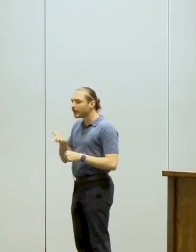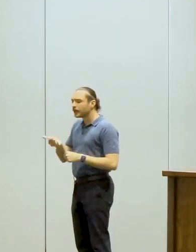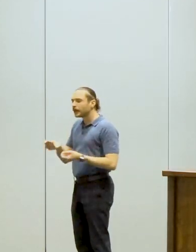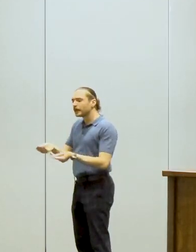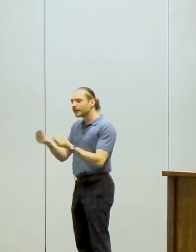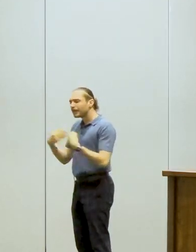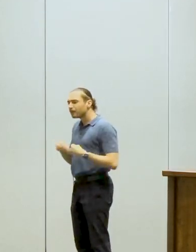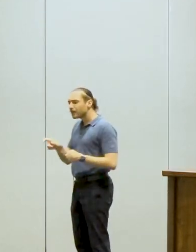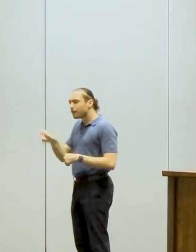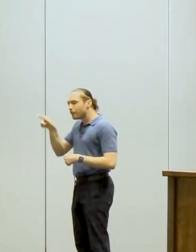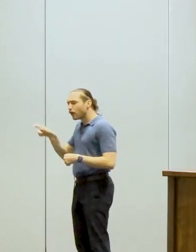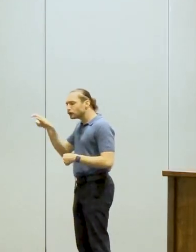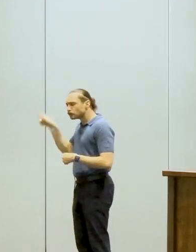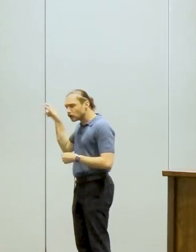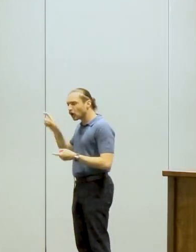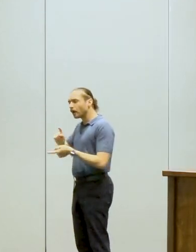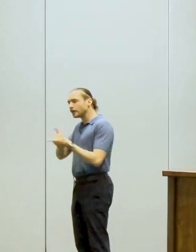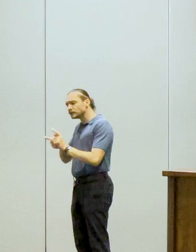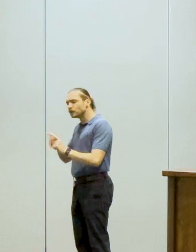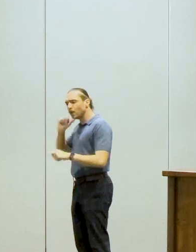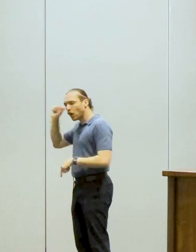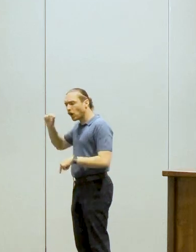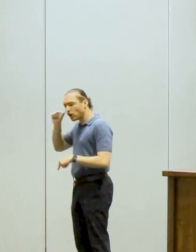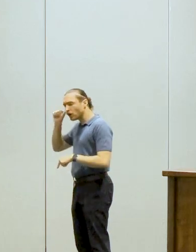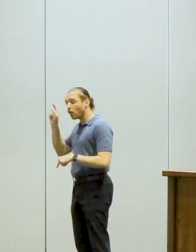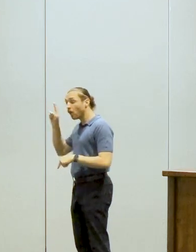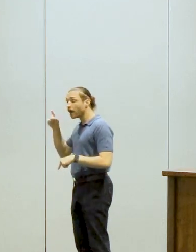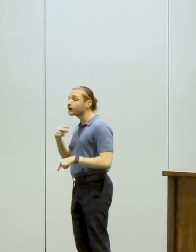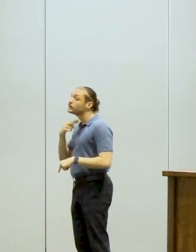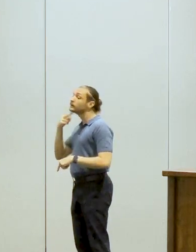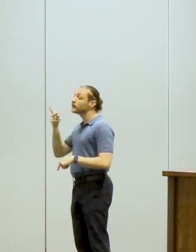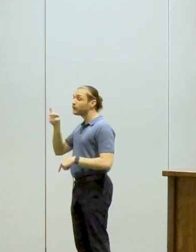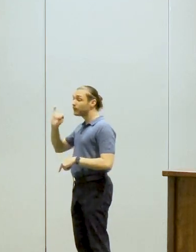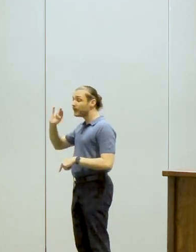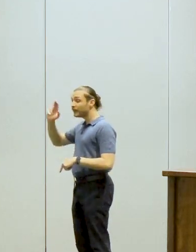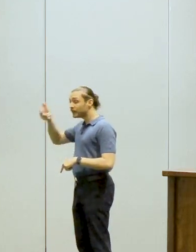audio version where pitch represents value, right? This